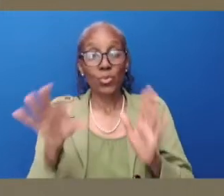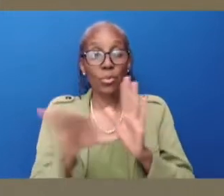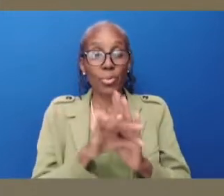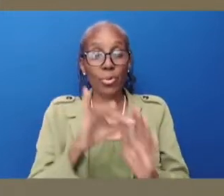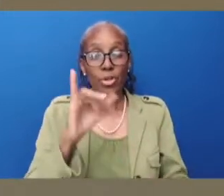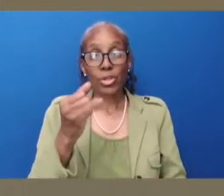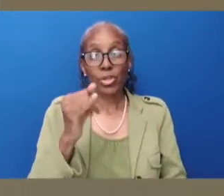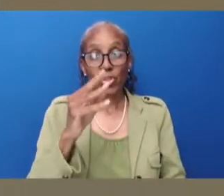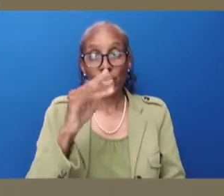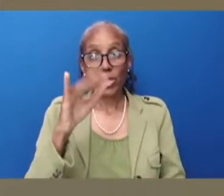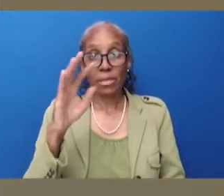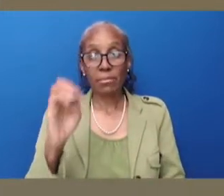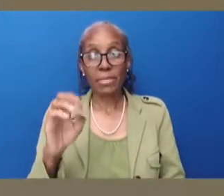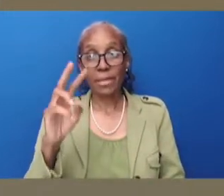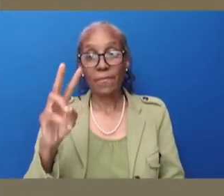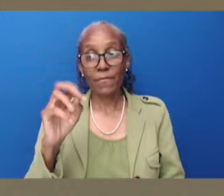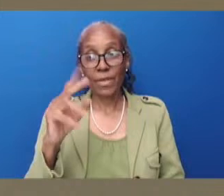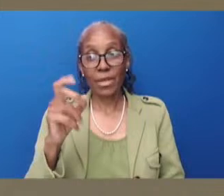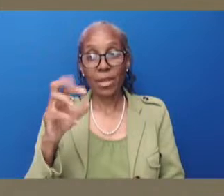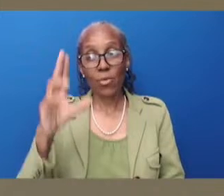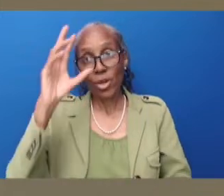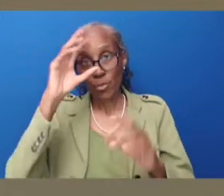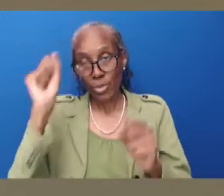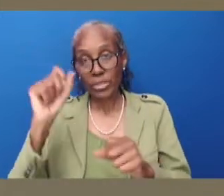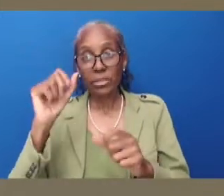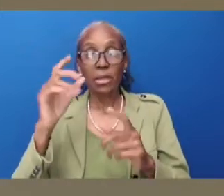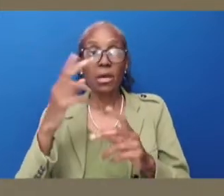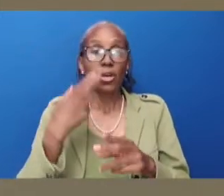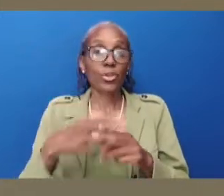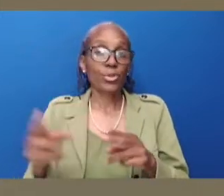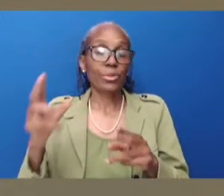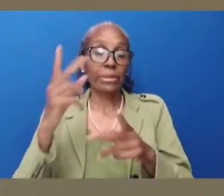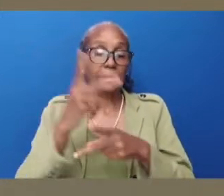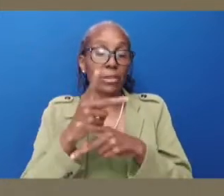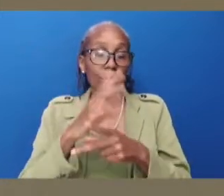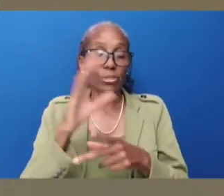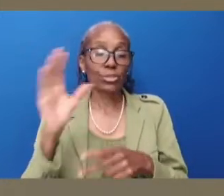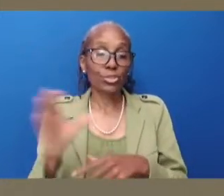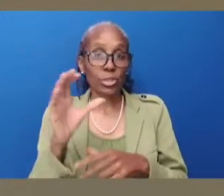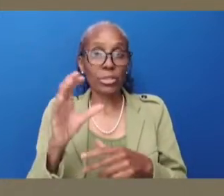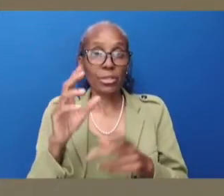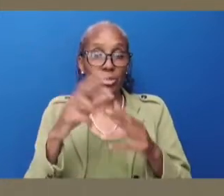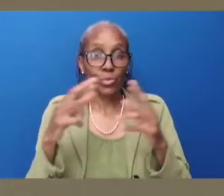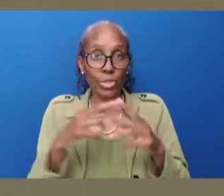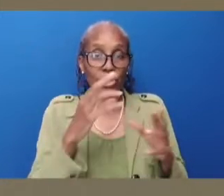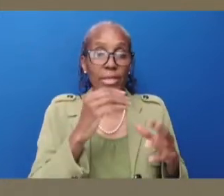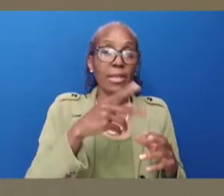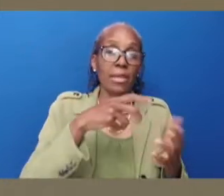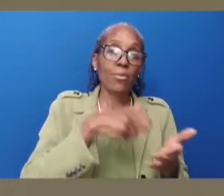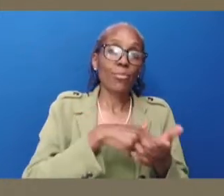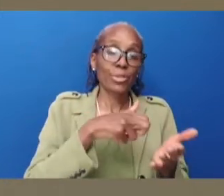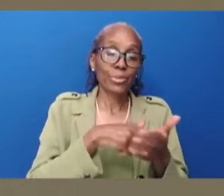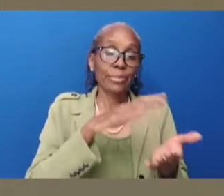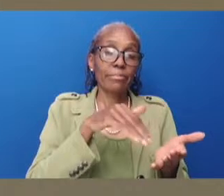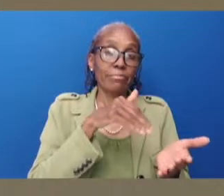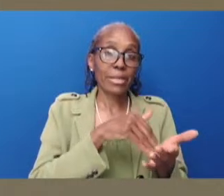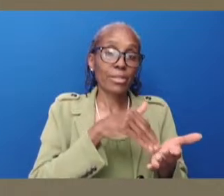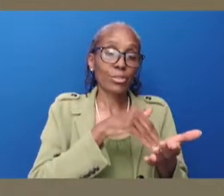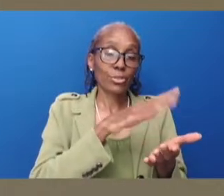AGENCY BOARD OF COMMISSIONERS. IS THERE A MOTION TO AN JOINT